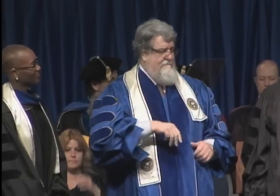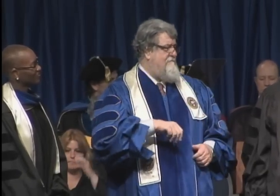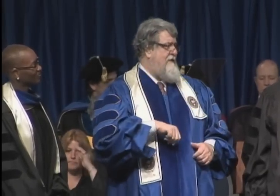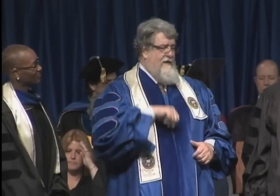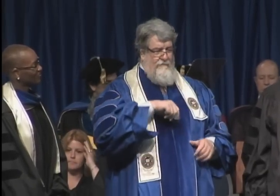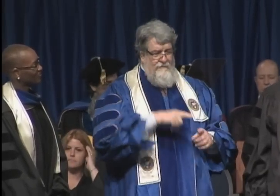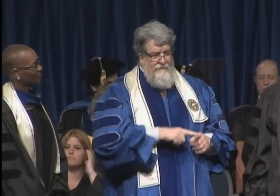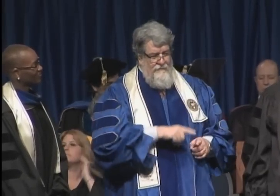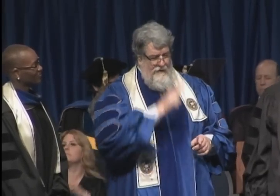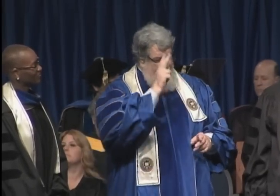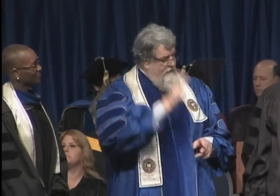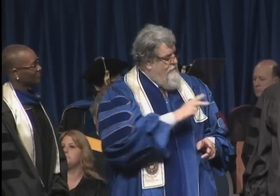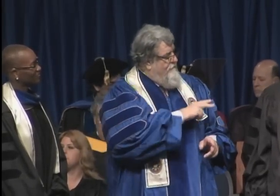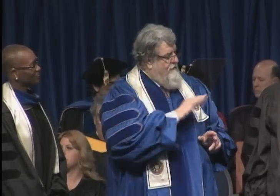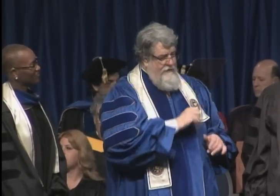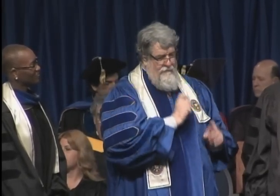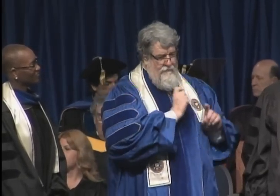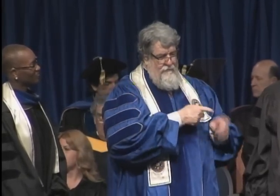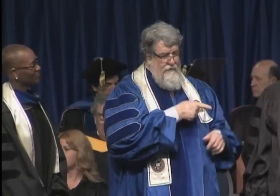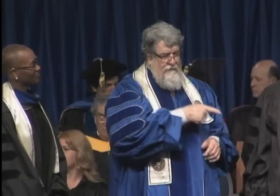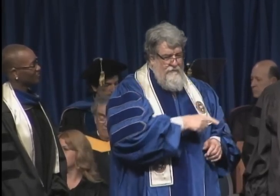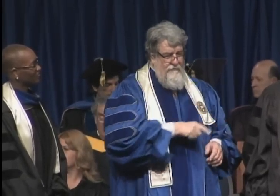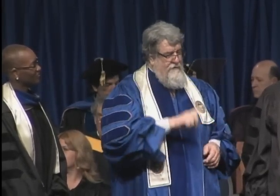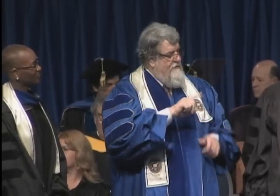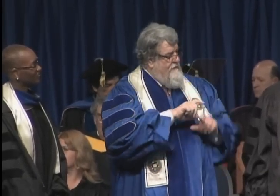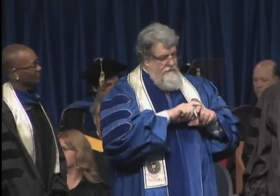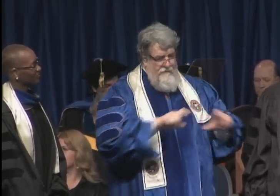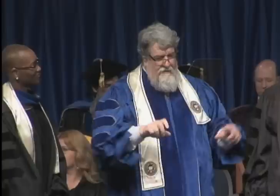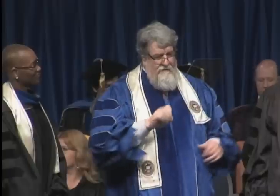Gallaudet University is proud to honor you by awarding you